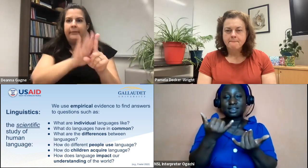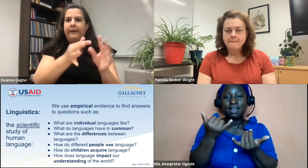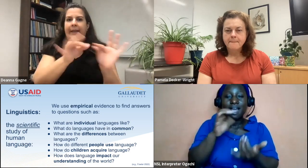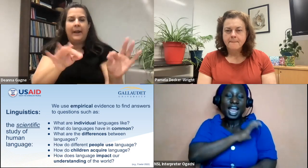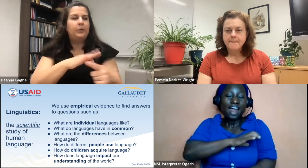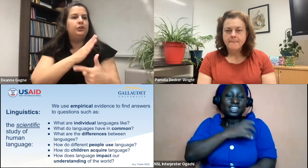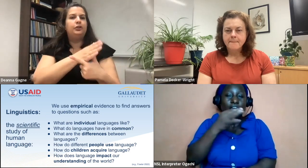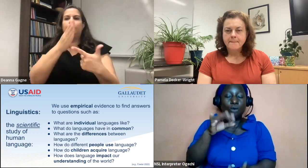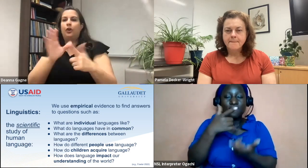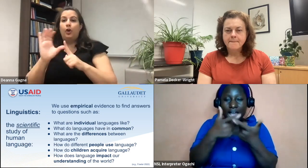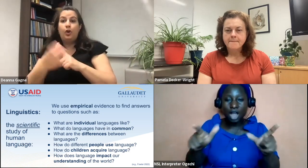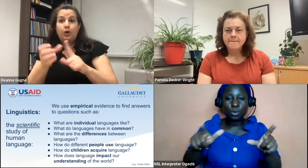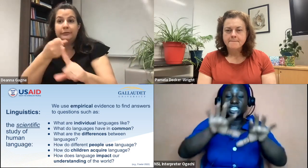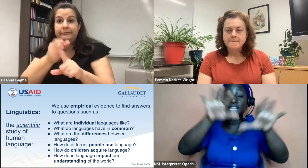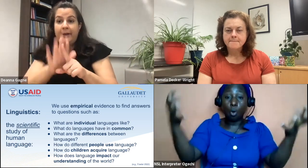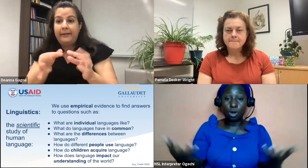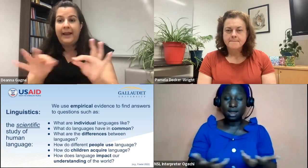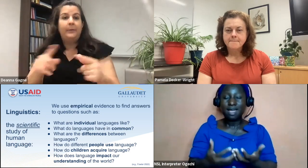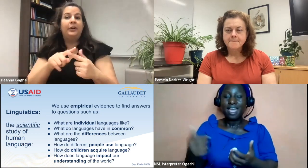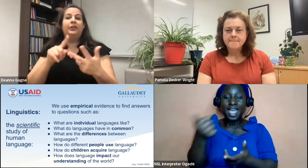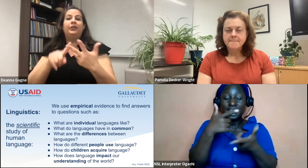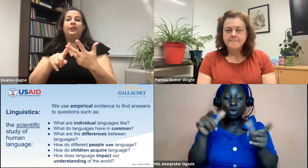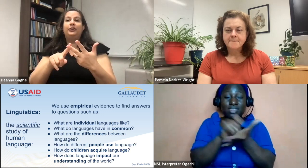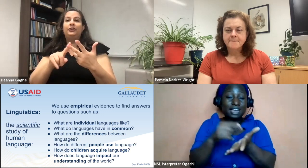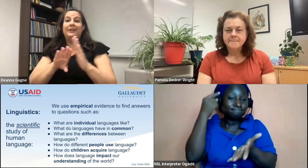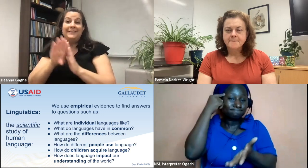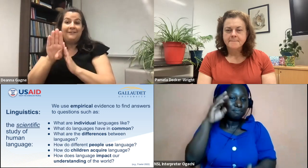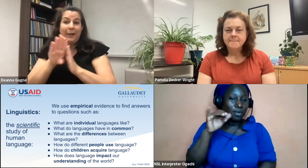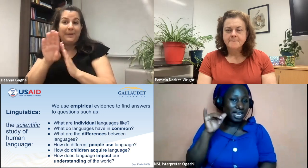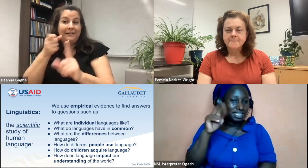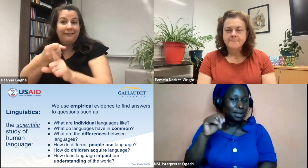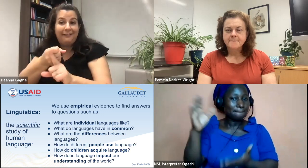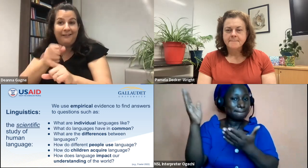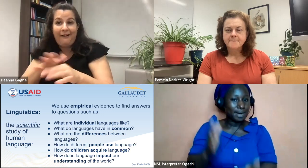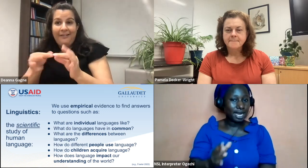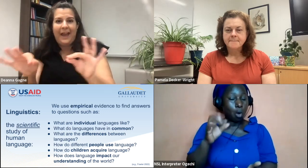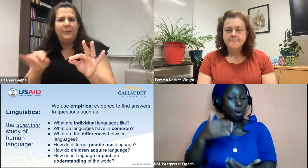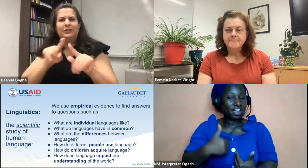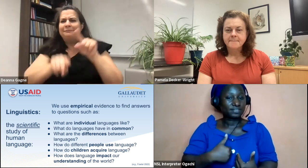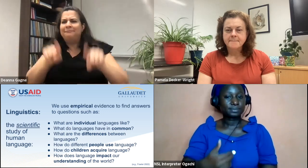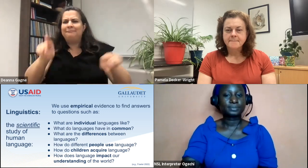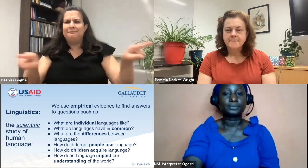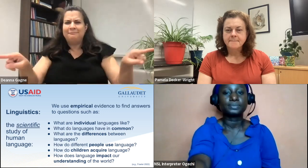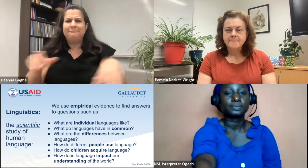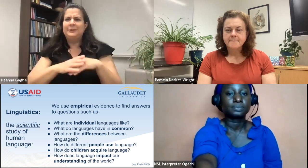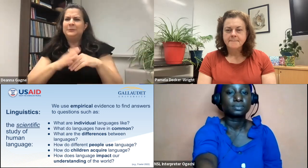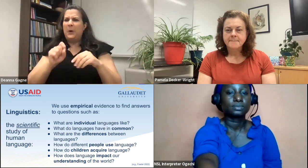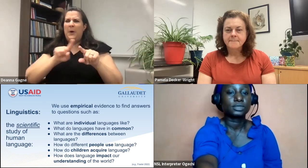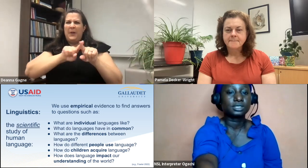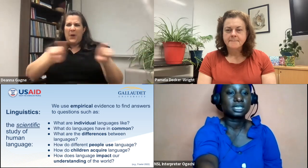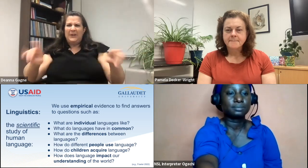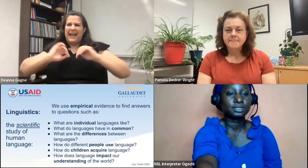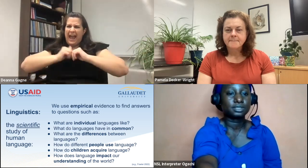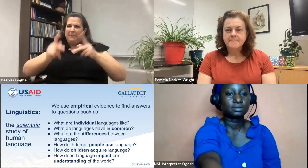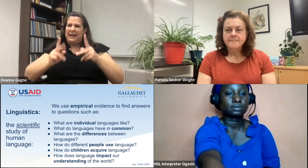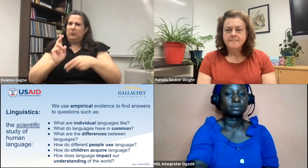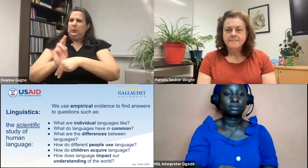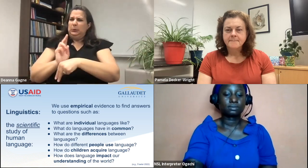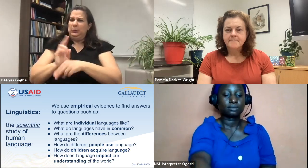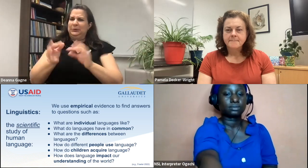So there may be context that impact language, cultural impacts on language, developmental impacts on language that we're examining.